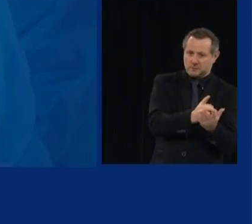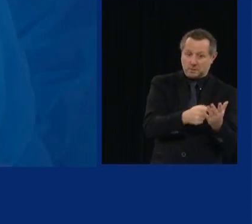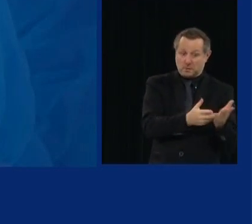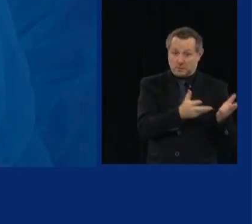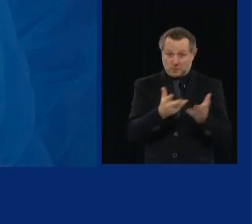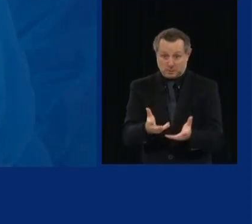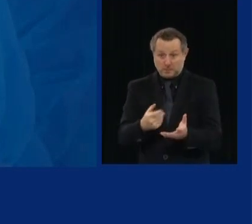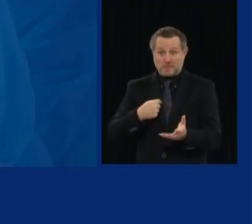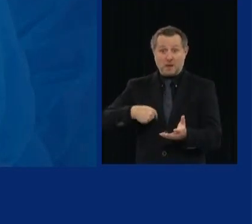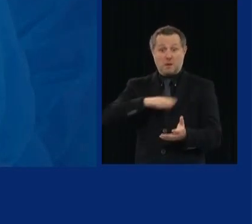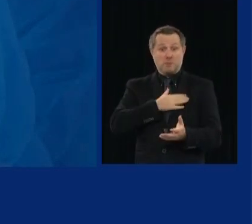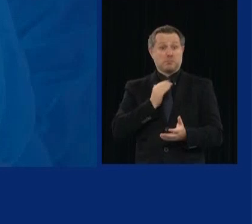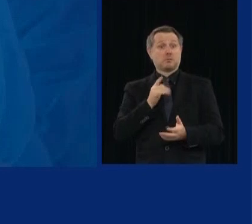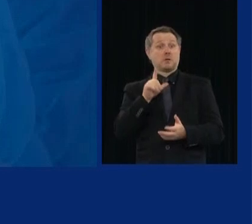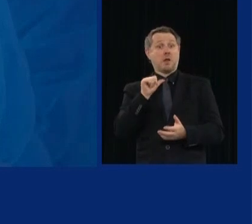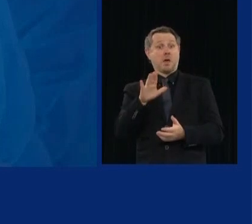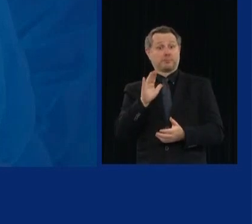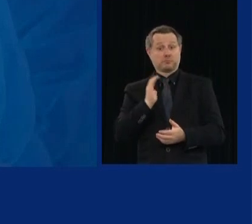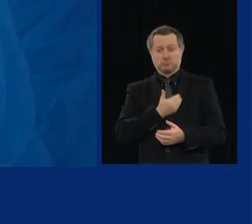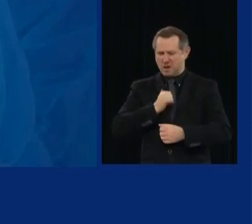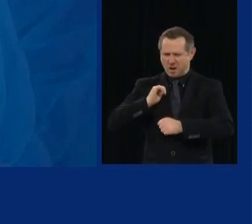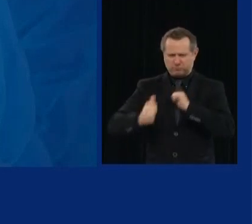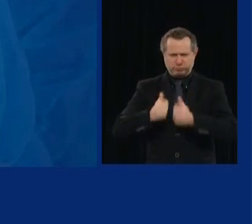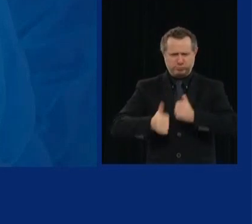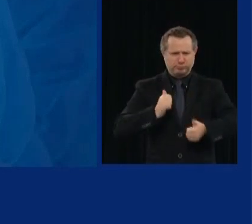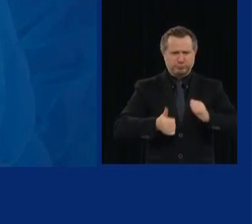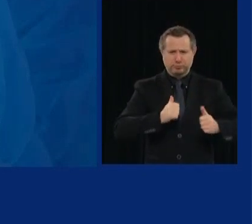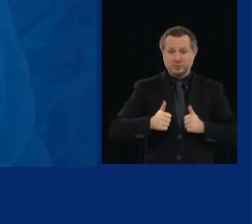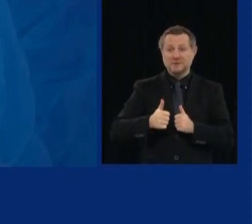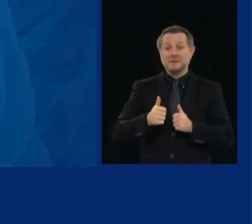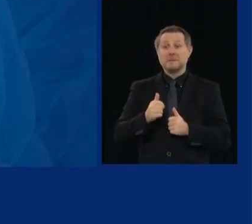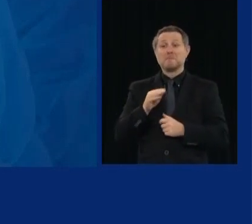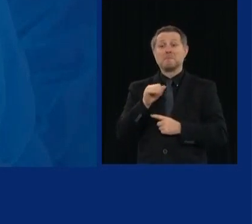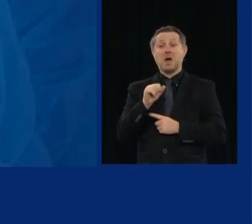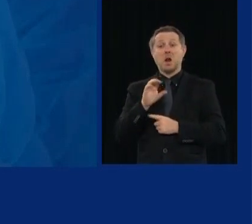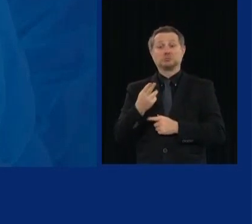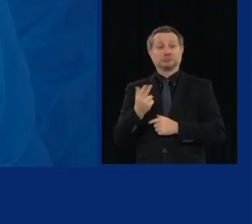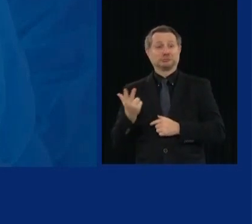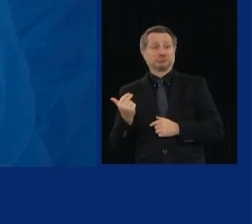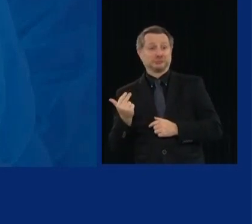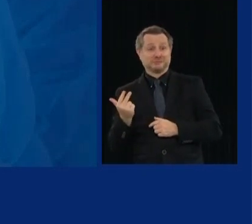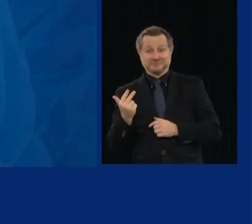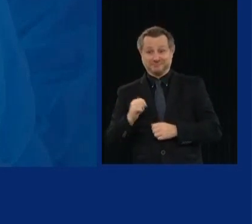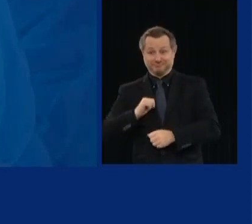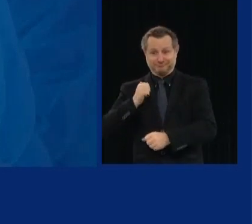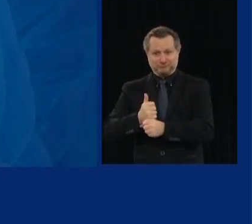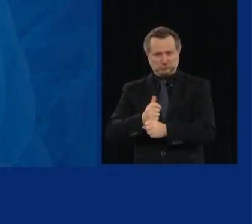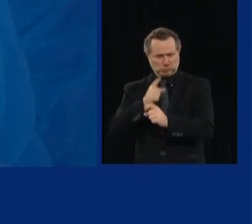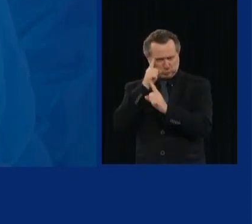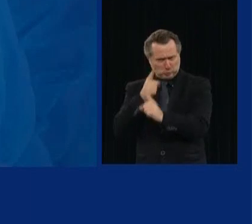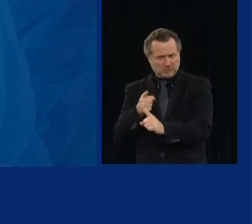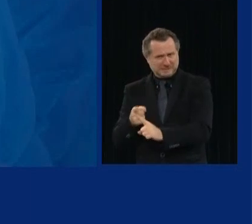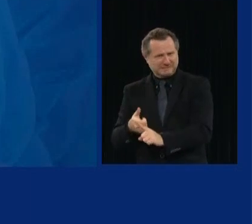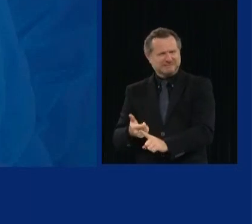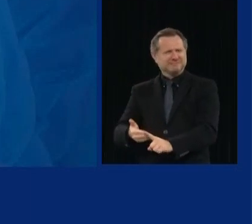GOVERNMENTS. FDA HAD TO APPROVE TESTS. WE THEN HAVE TO GET OUR LABS UP AND RUNNING.